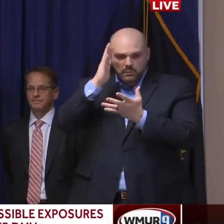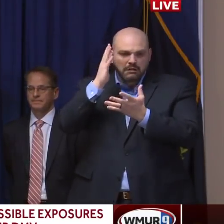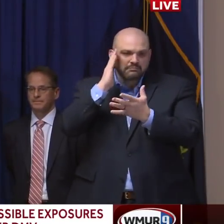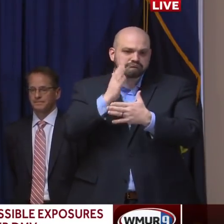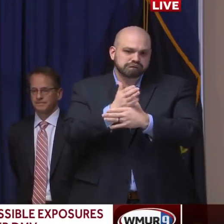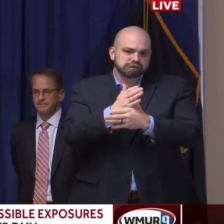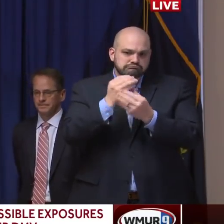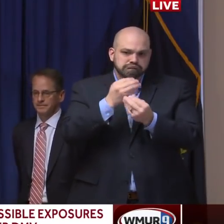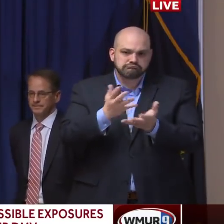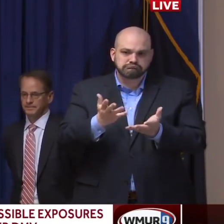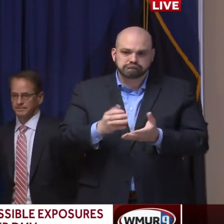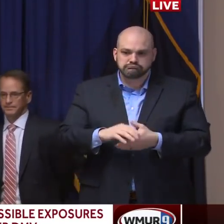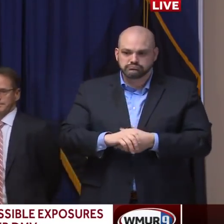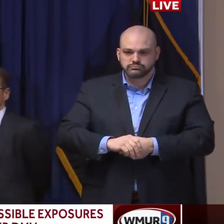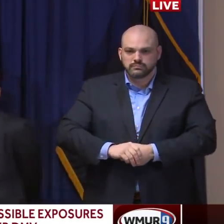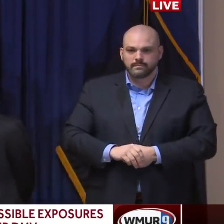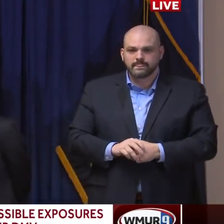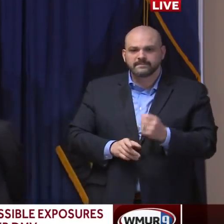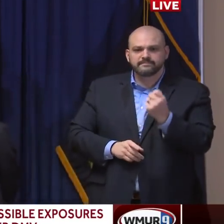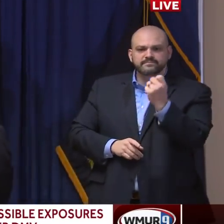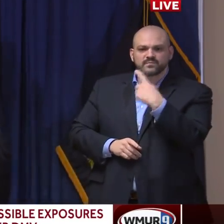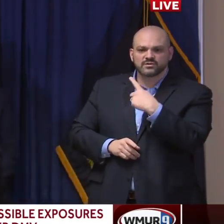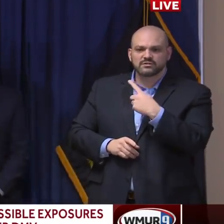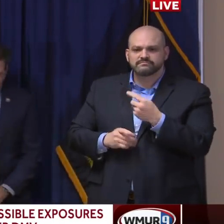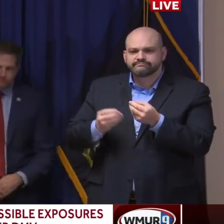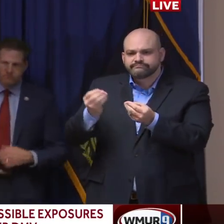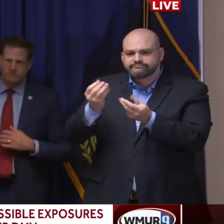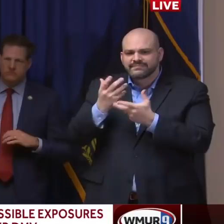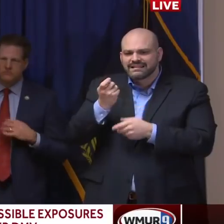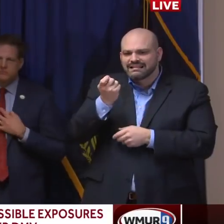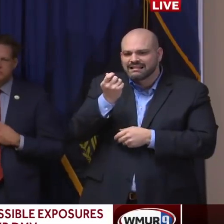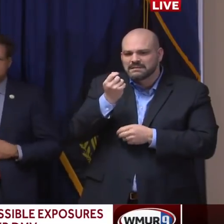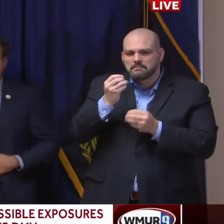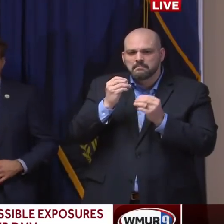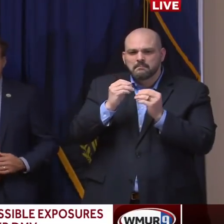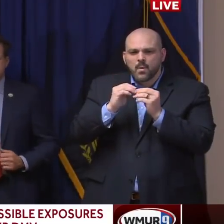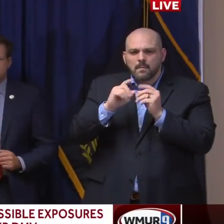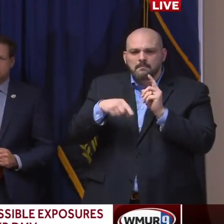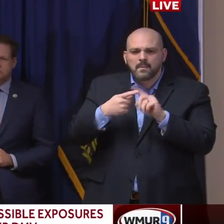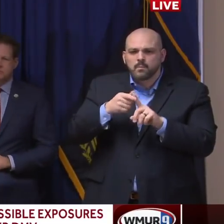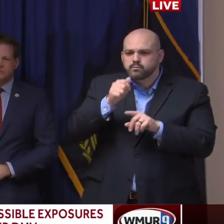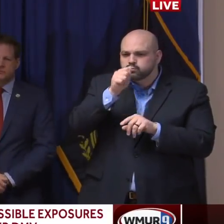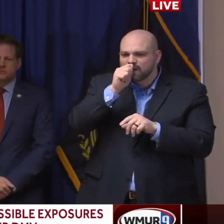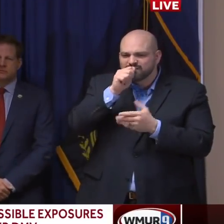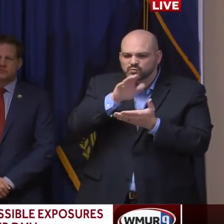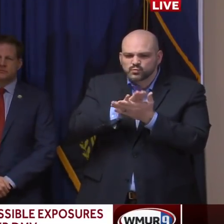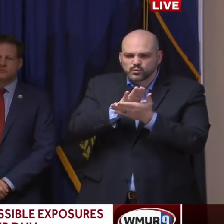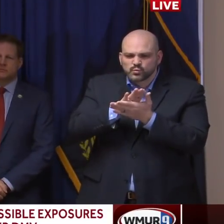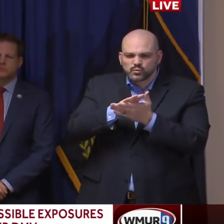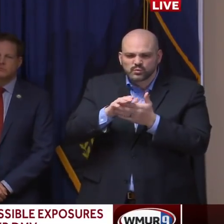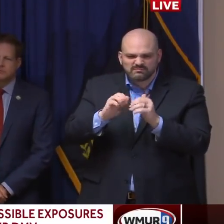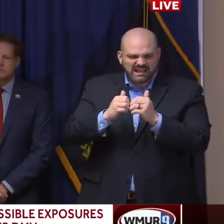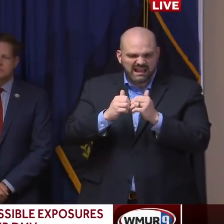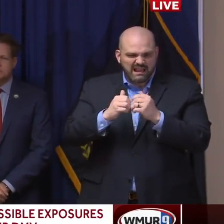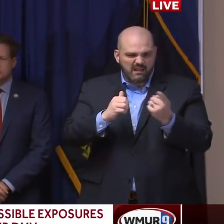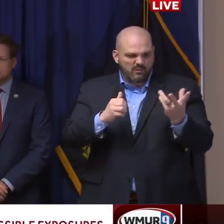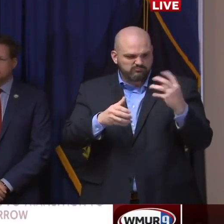WE BELIEVE THERE MAY HAVE BEEN, AND WE WILL RELEASE THAT INFORMATION WHEN WE HAVE IT. CAN YOU TELL US ABOUT PRIVATE SCHOOLS?